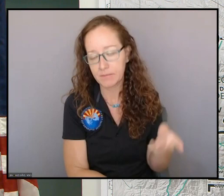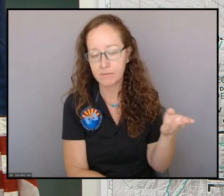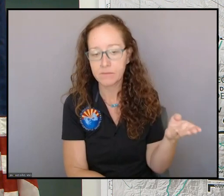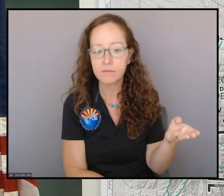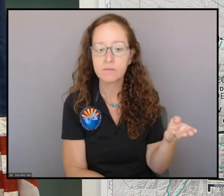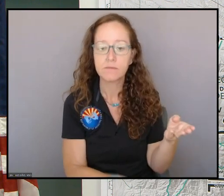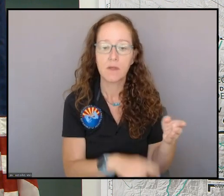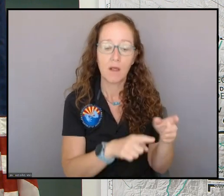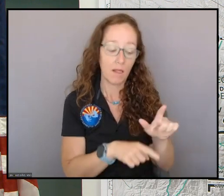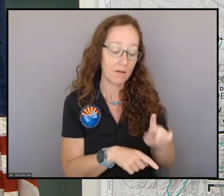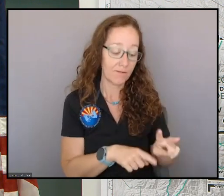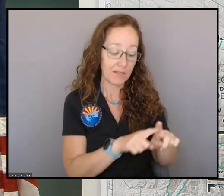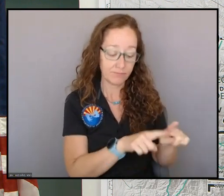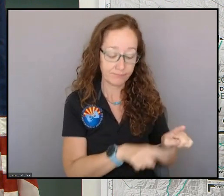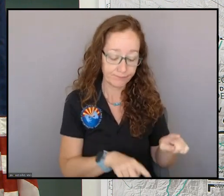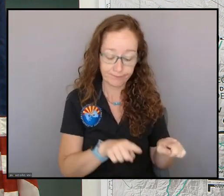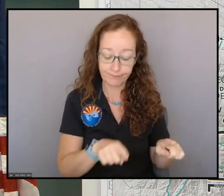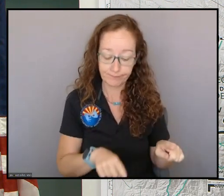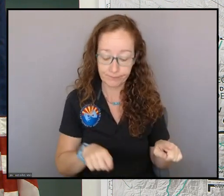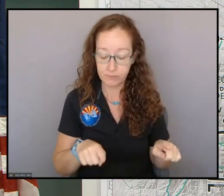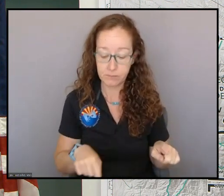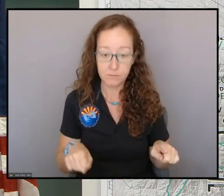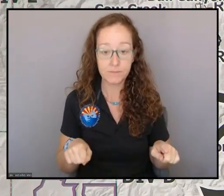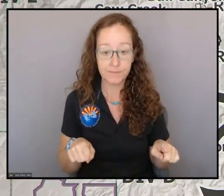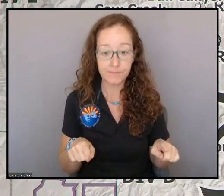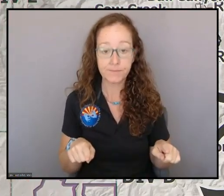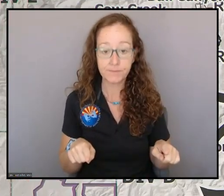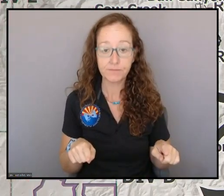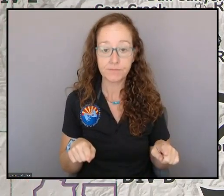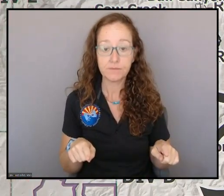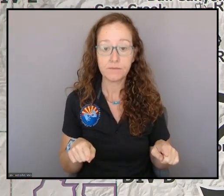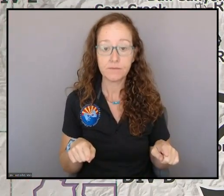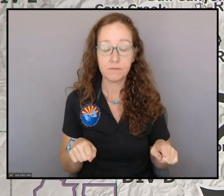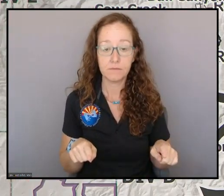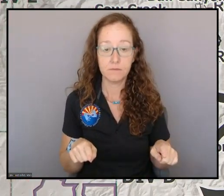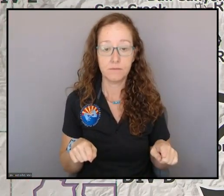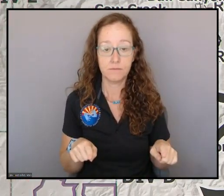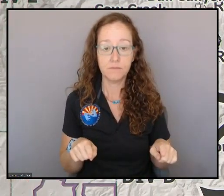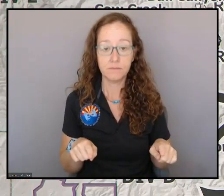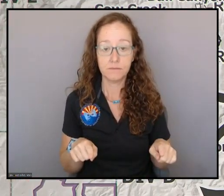across the southern portion of the fire, got a lot of questions